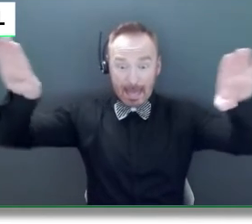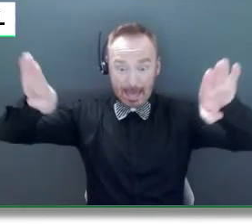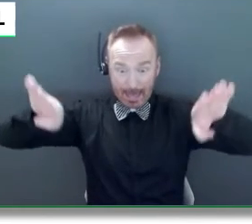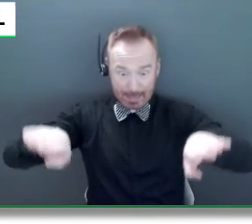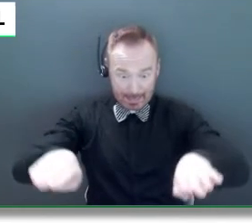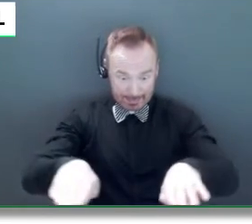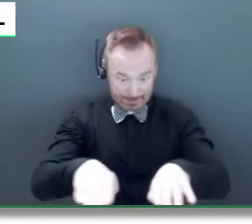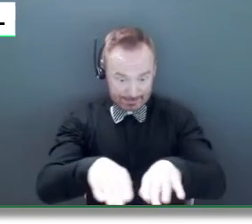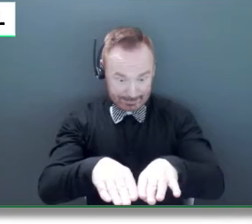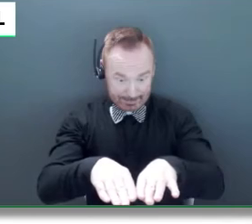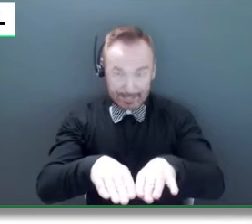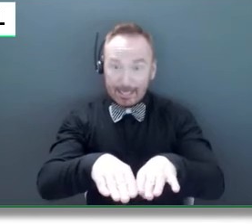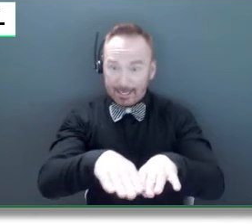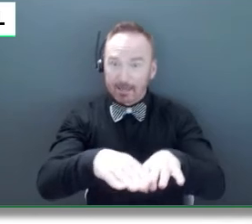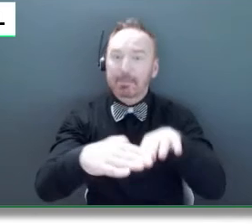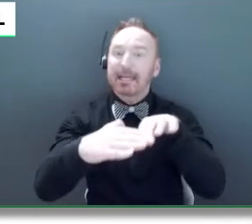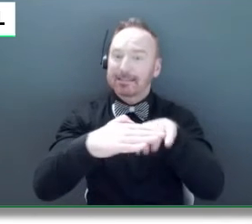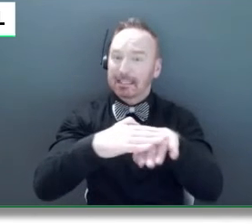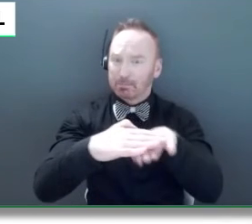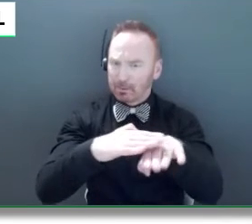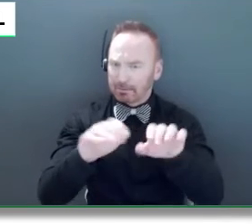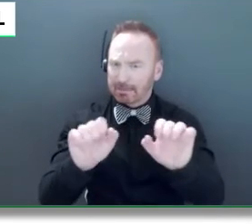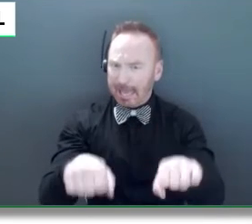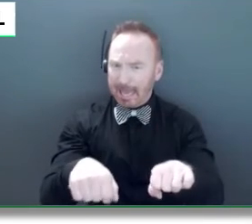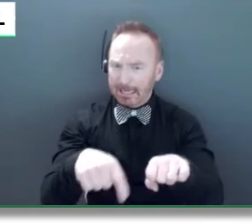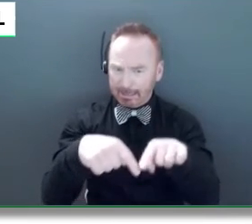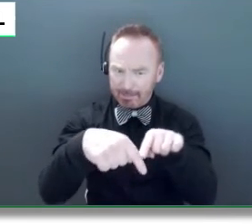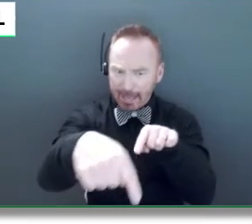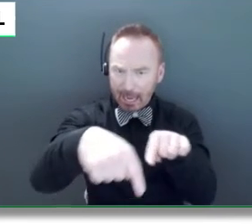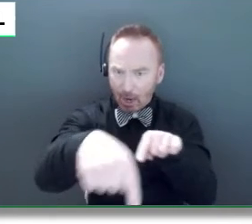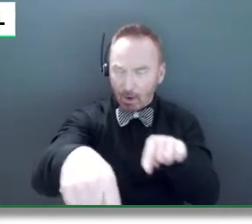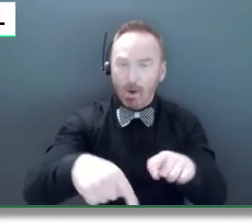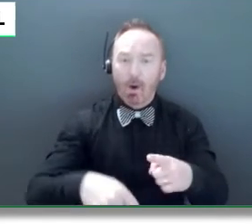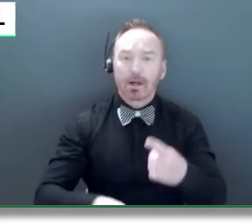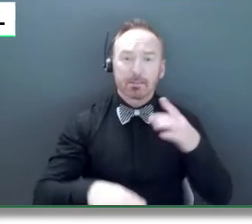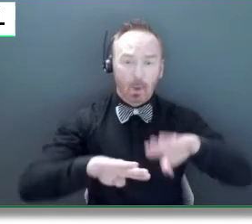There's different ways of accessing higher viewpoints and speaking I think